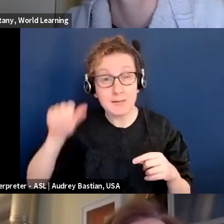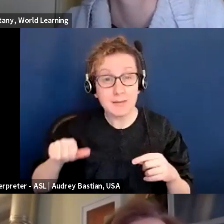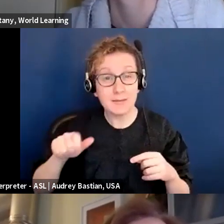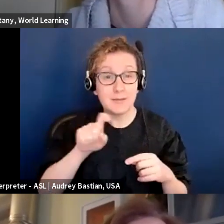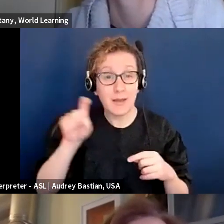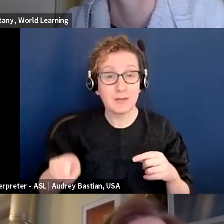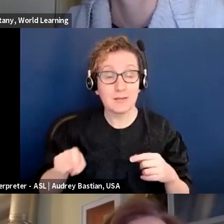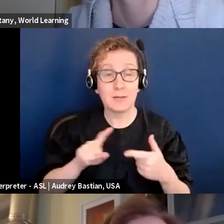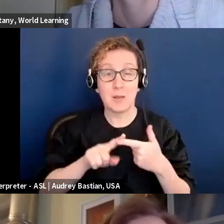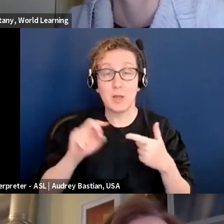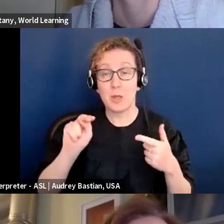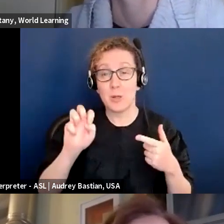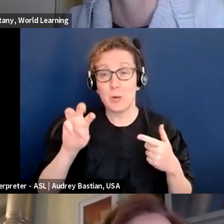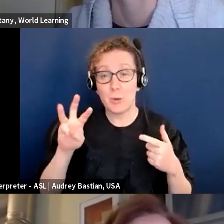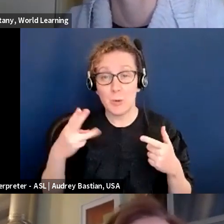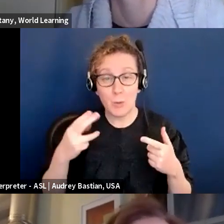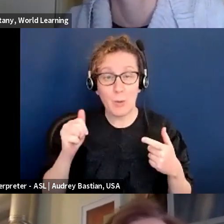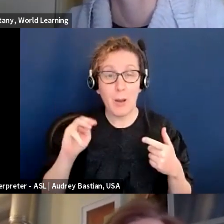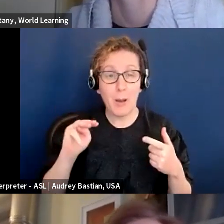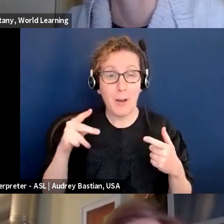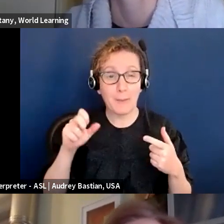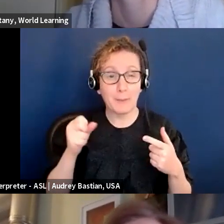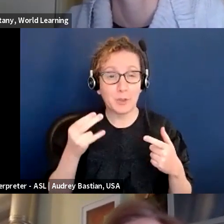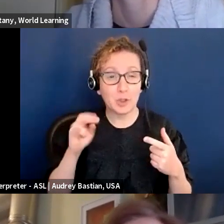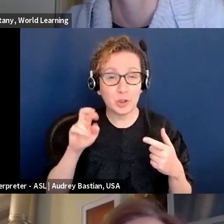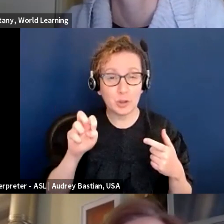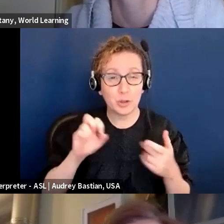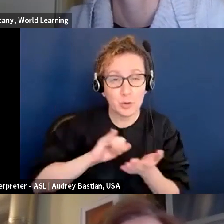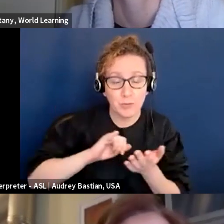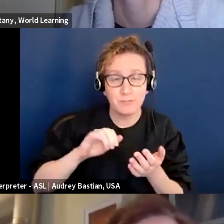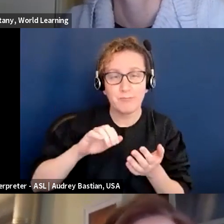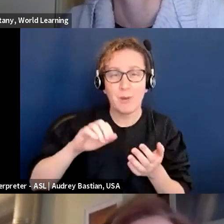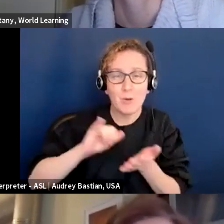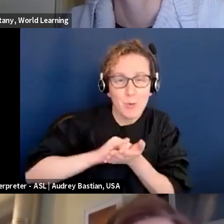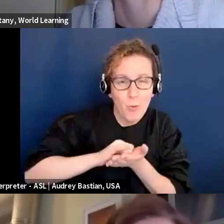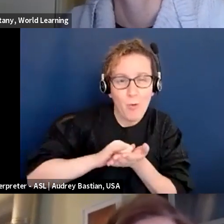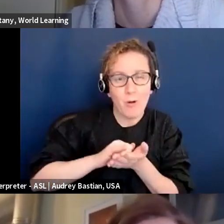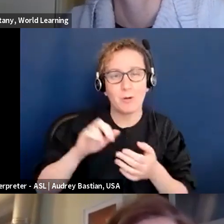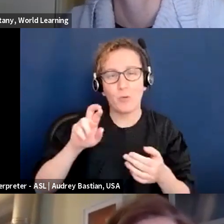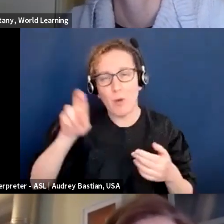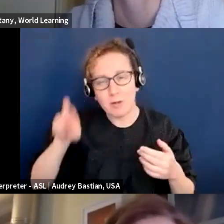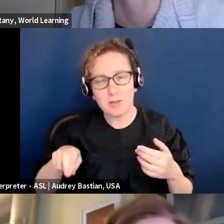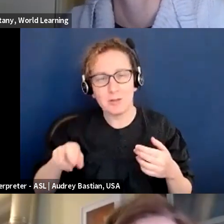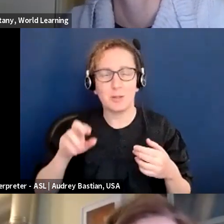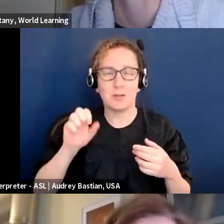Rochester, San Diego, all parts of the US. Indiana. Thank you for joining everybody.